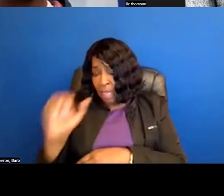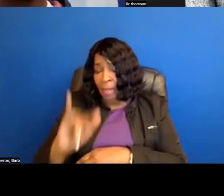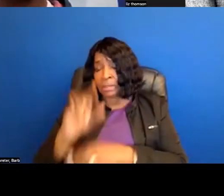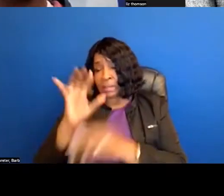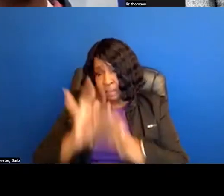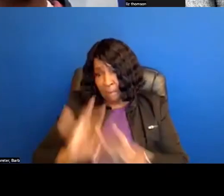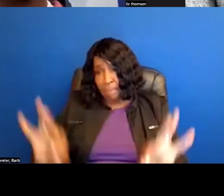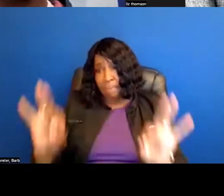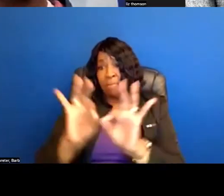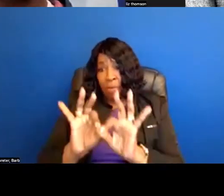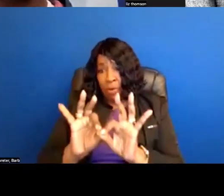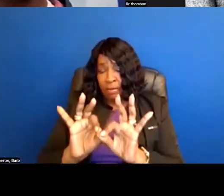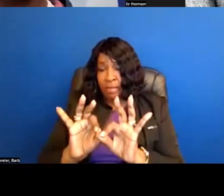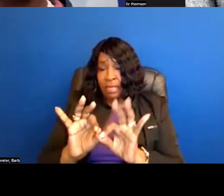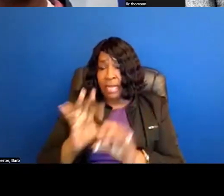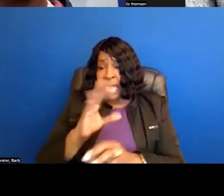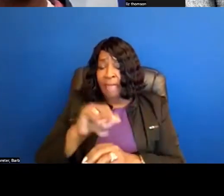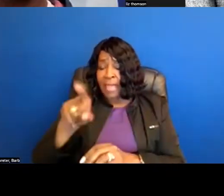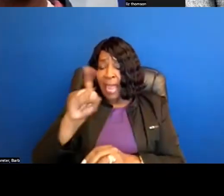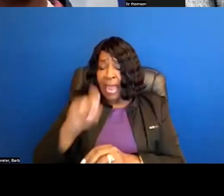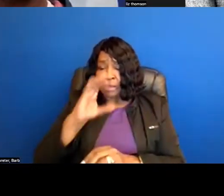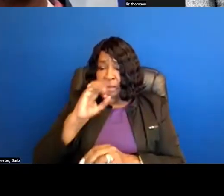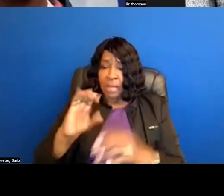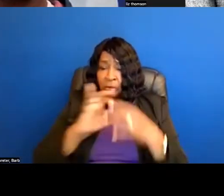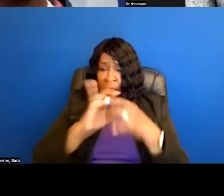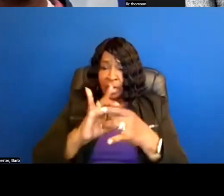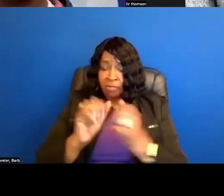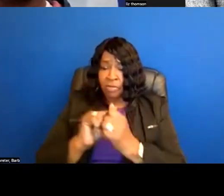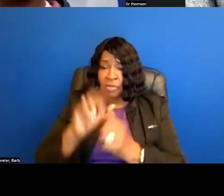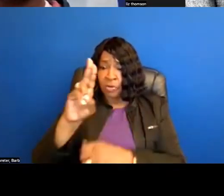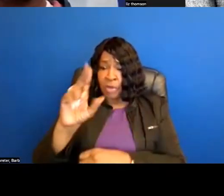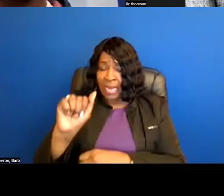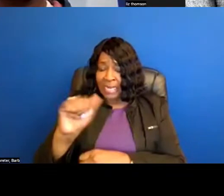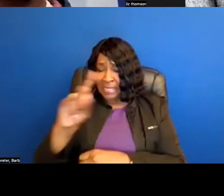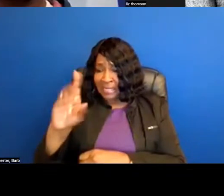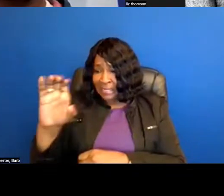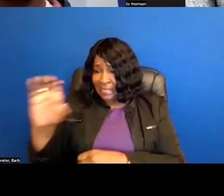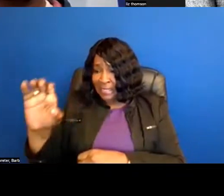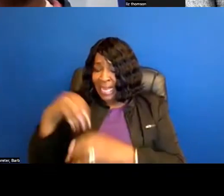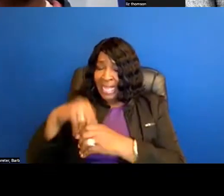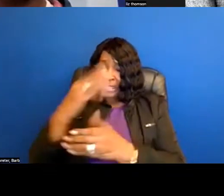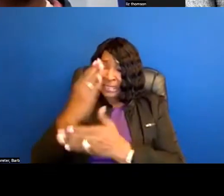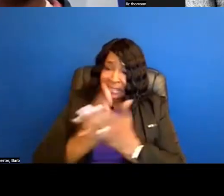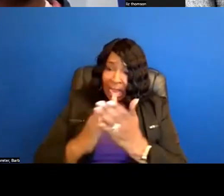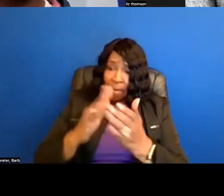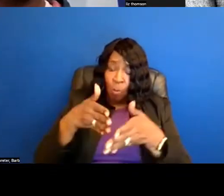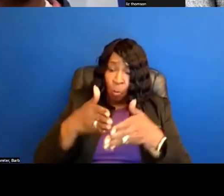And they had to be affiliated with the UA DCC in some way. So, and this is important,